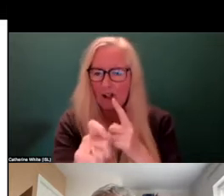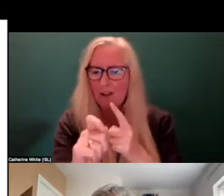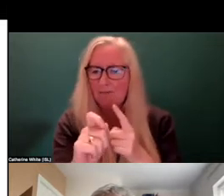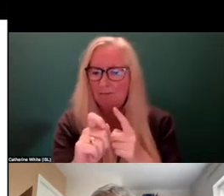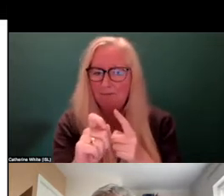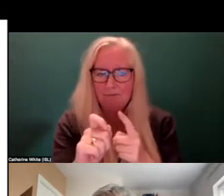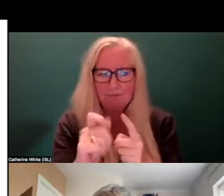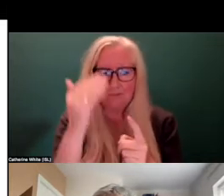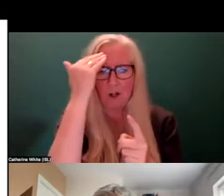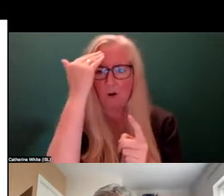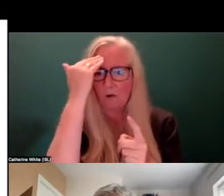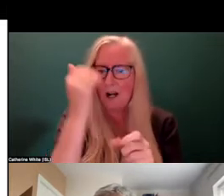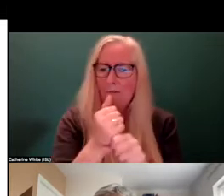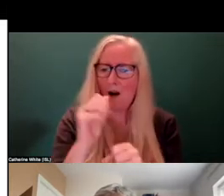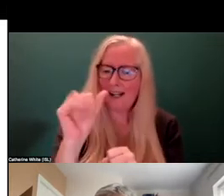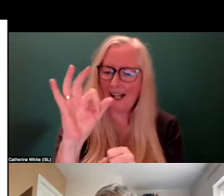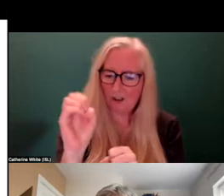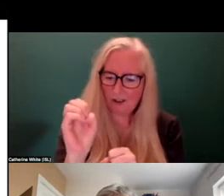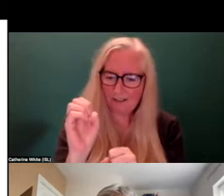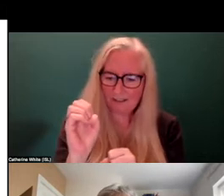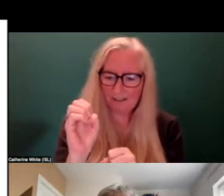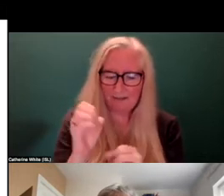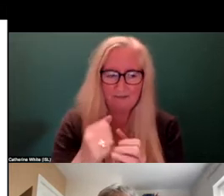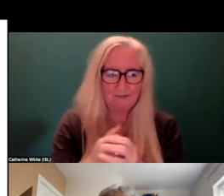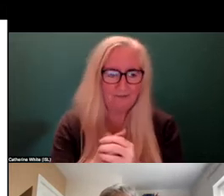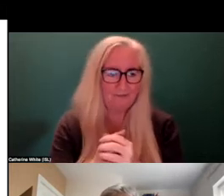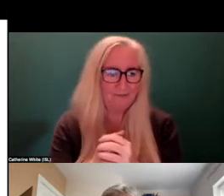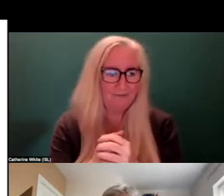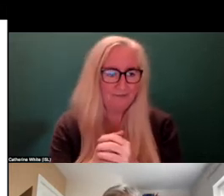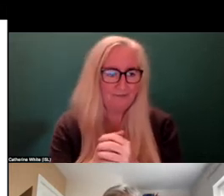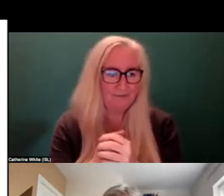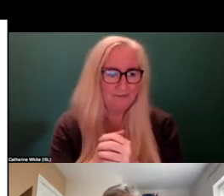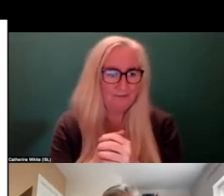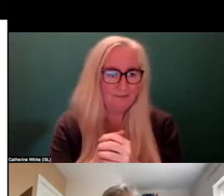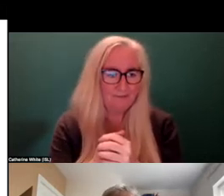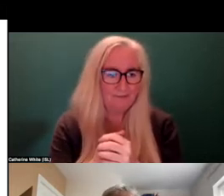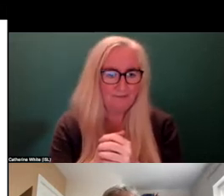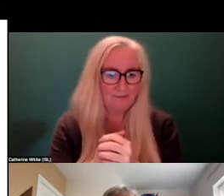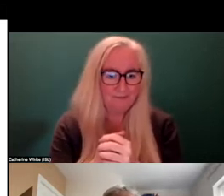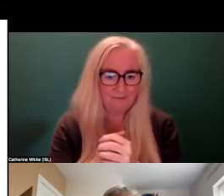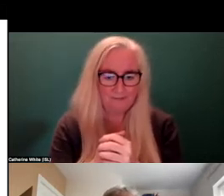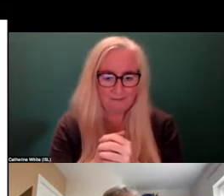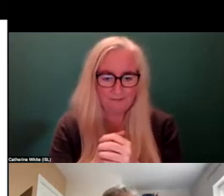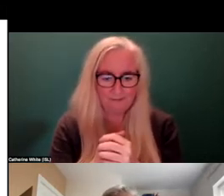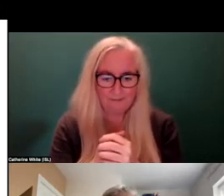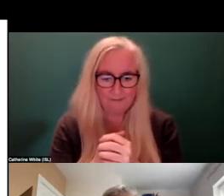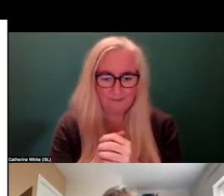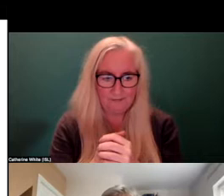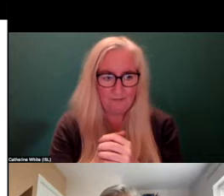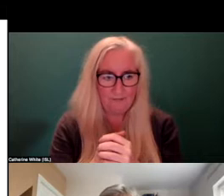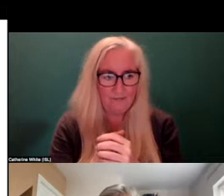Anne Kenny, in the Tilde and Gerontology Centre at Trinity and St. James' hospital.